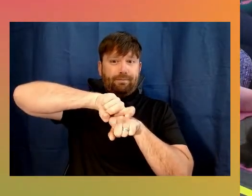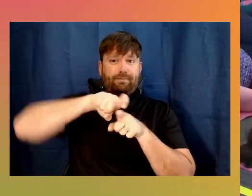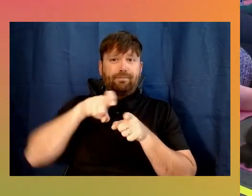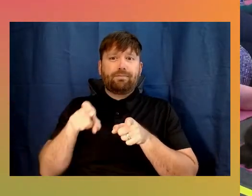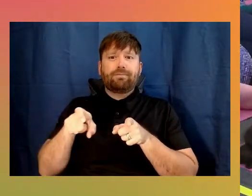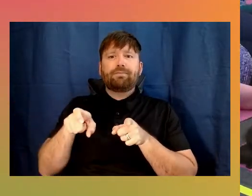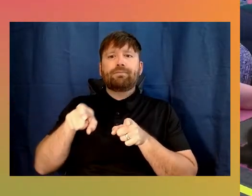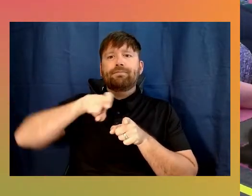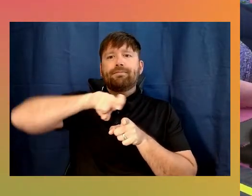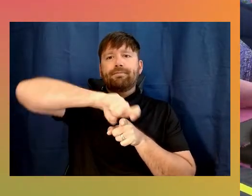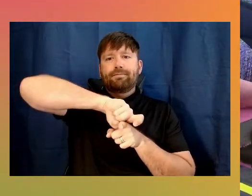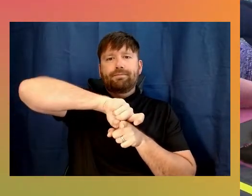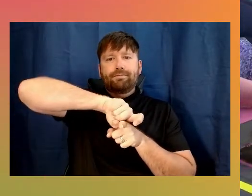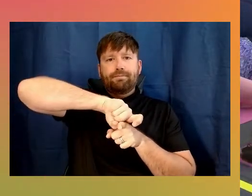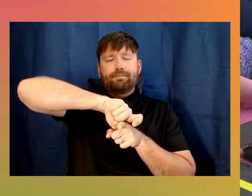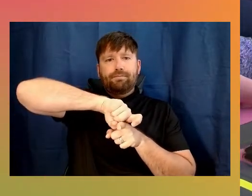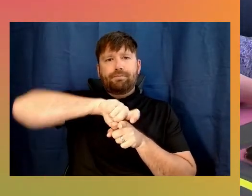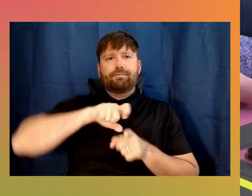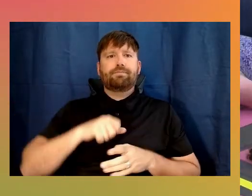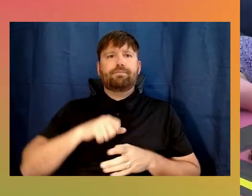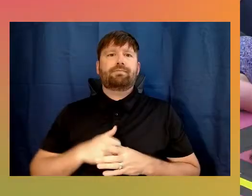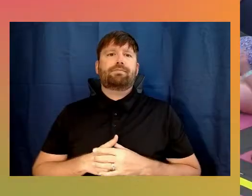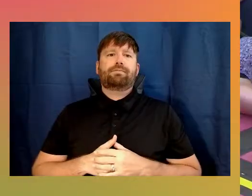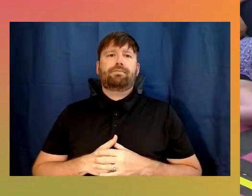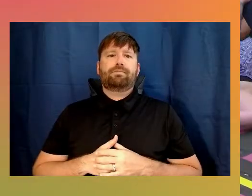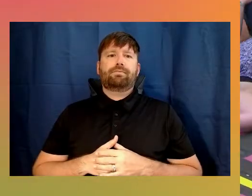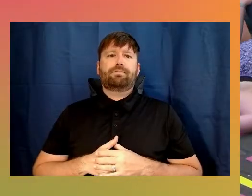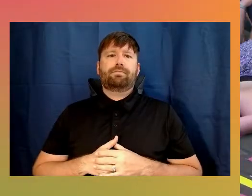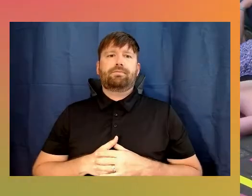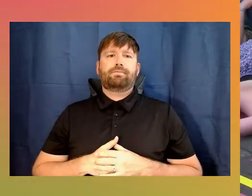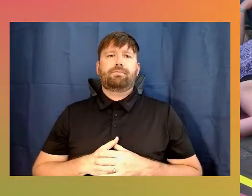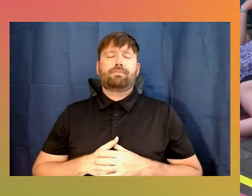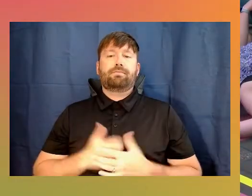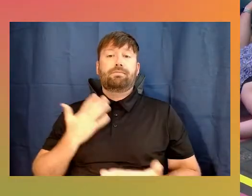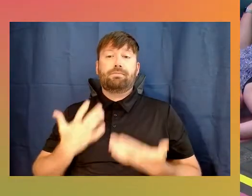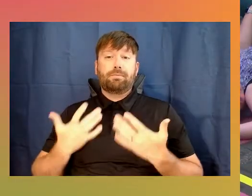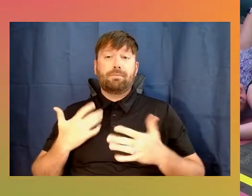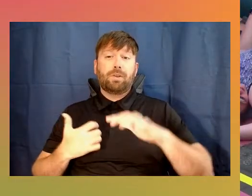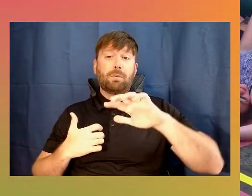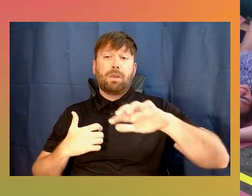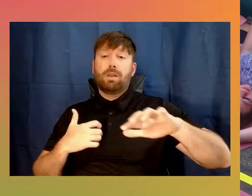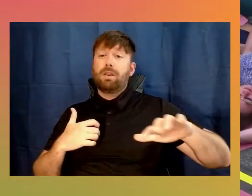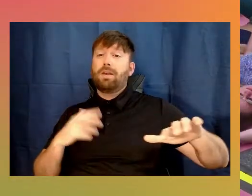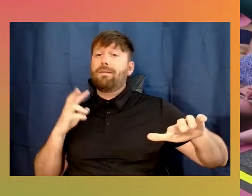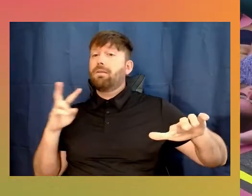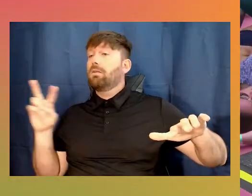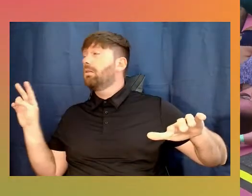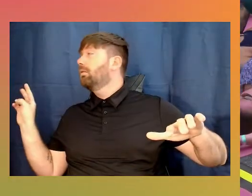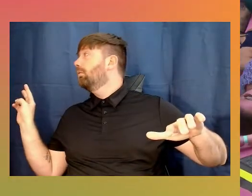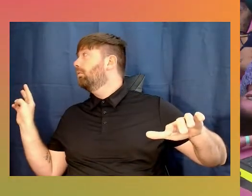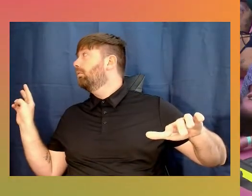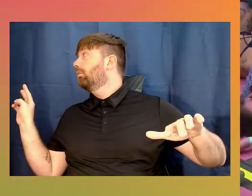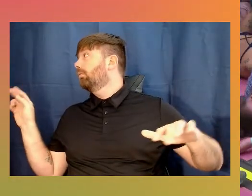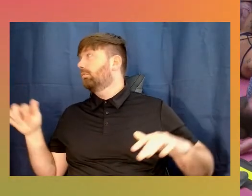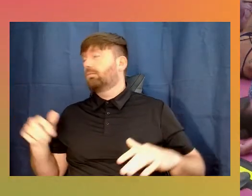DRAPED THE RIGHT KNEE OVER TO THE LEFT, FINDING A GENTLE